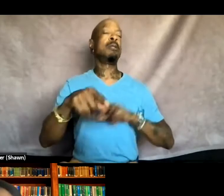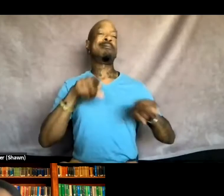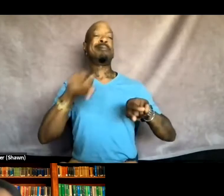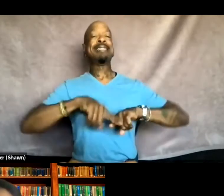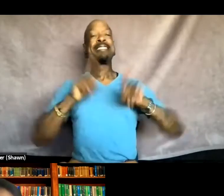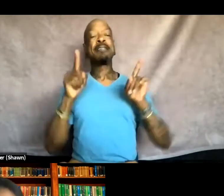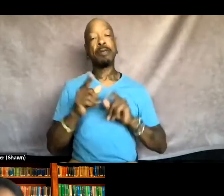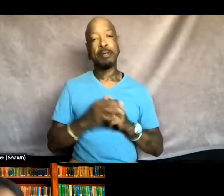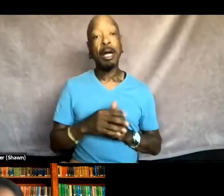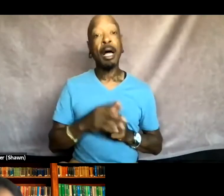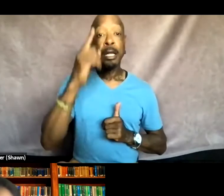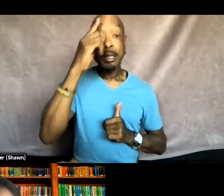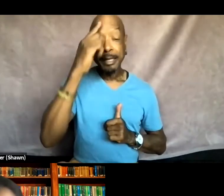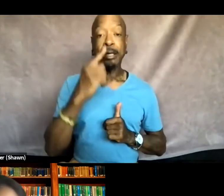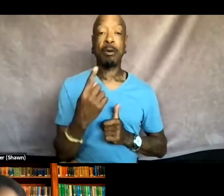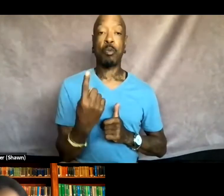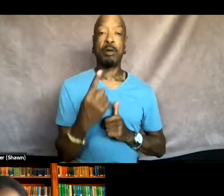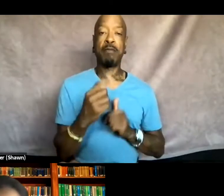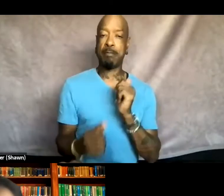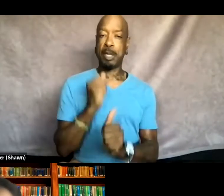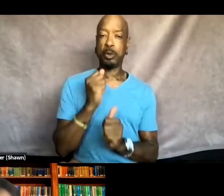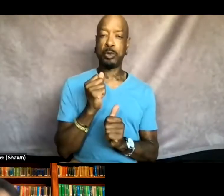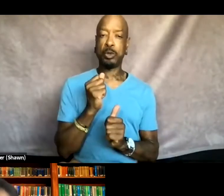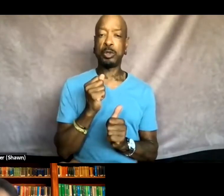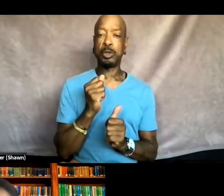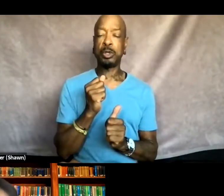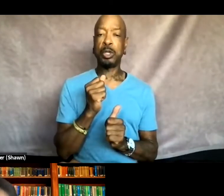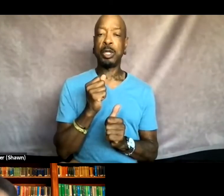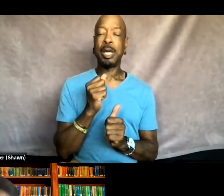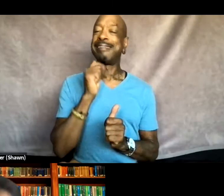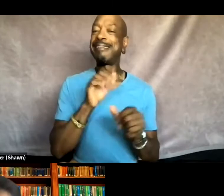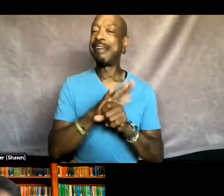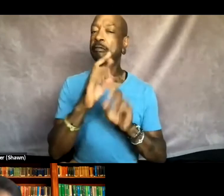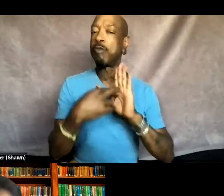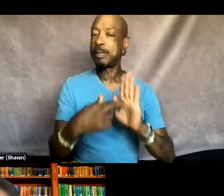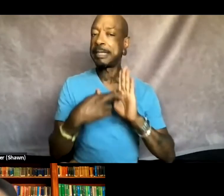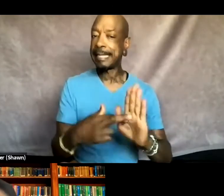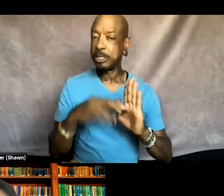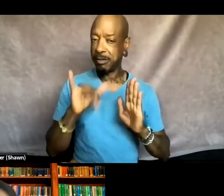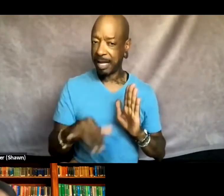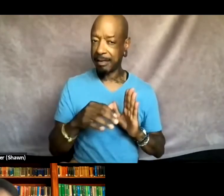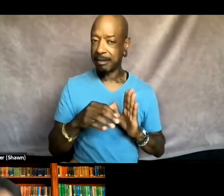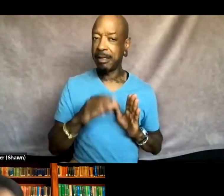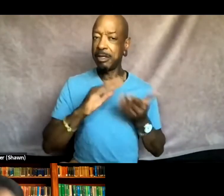Keah Brown: Most under looked communities in terms of representation in film and TV